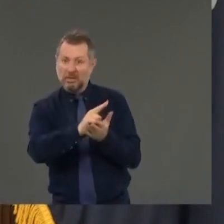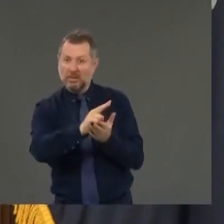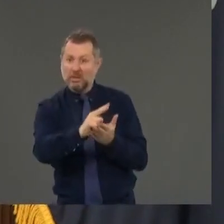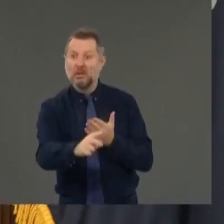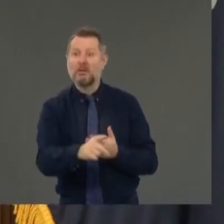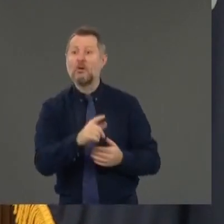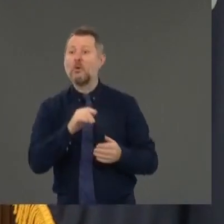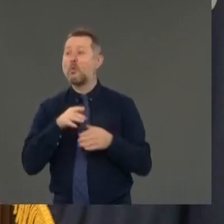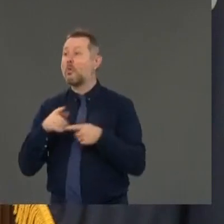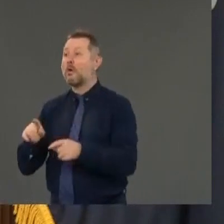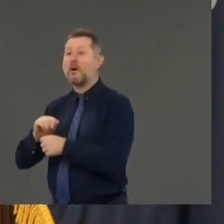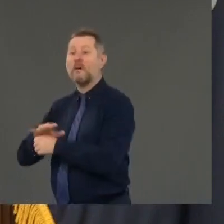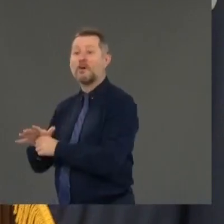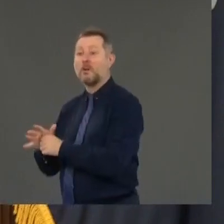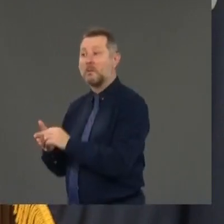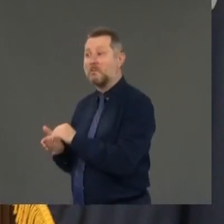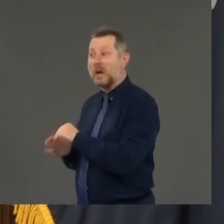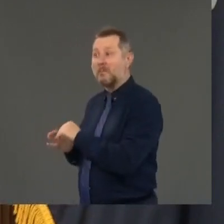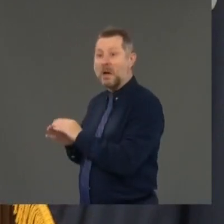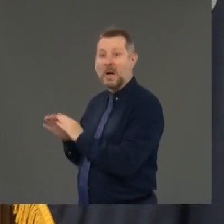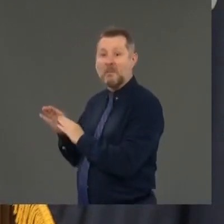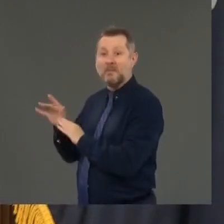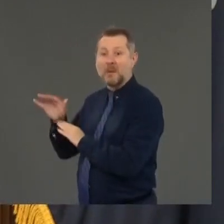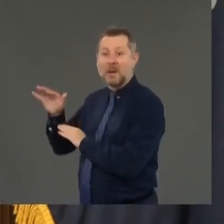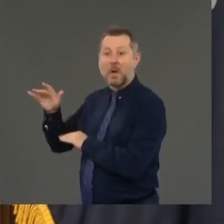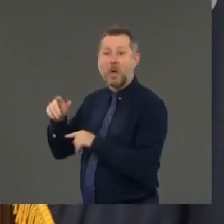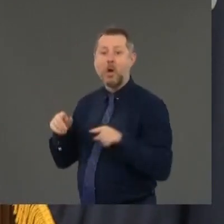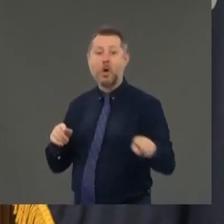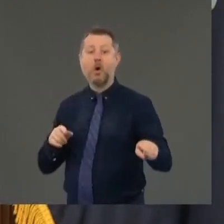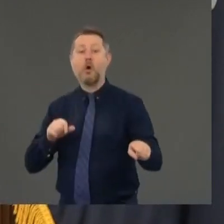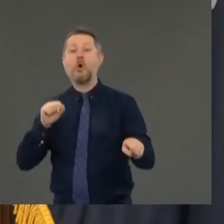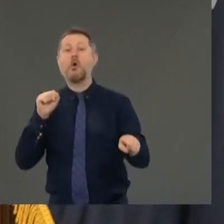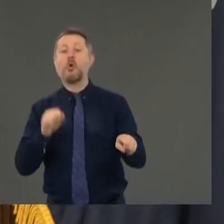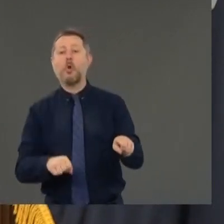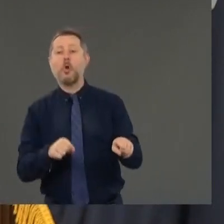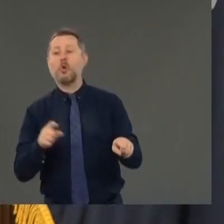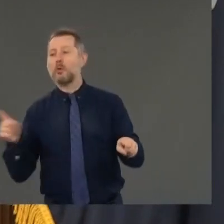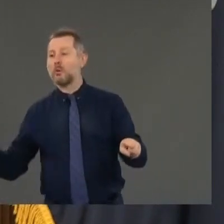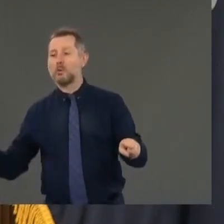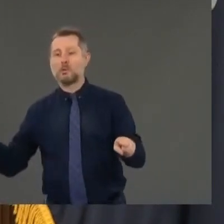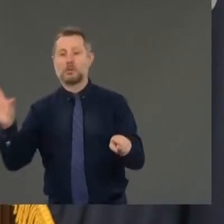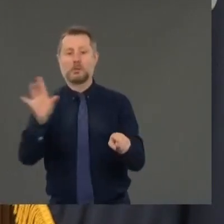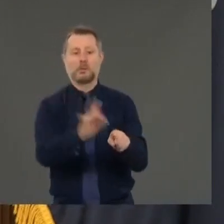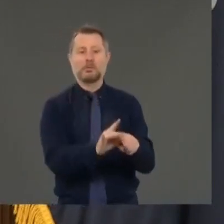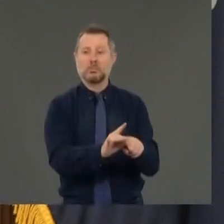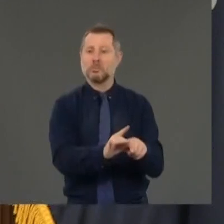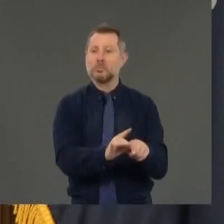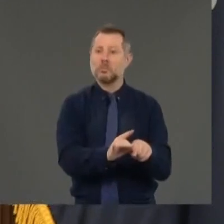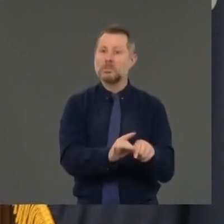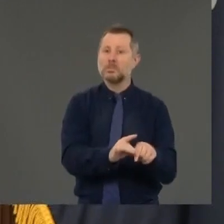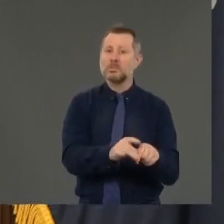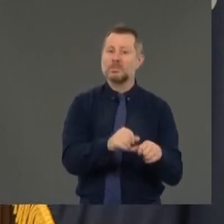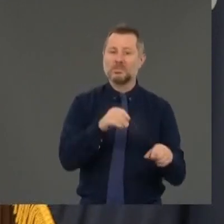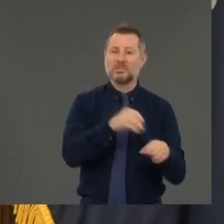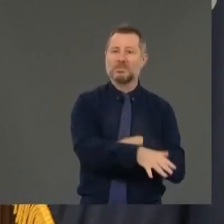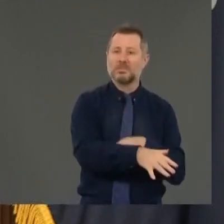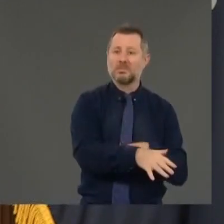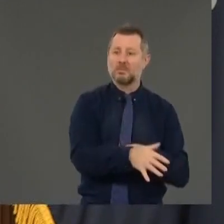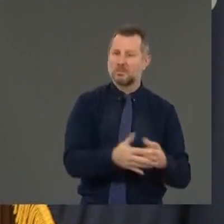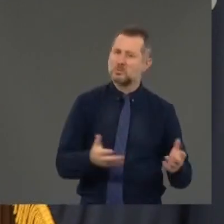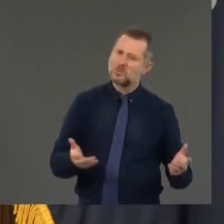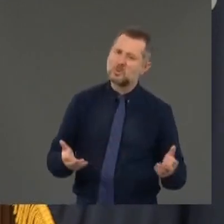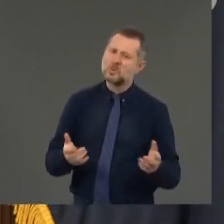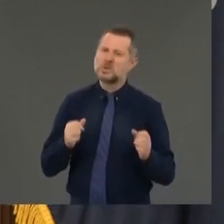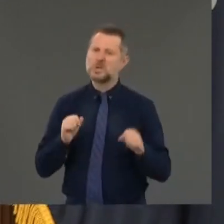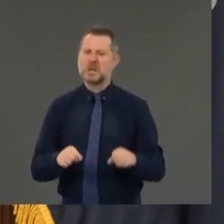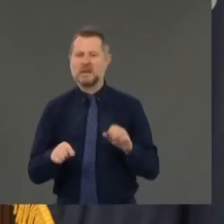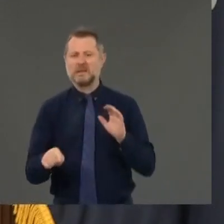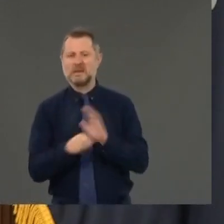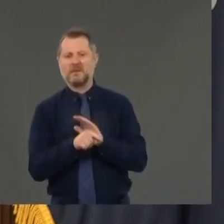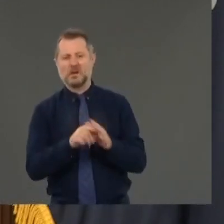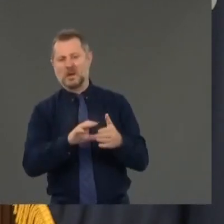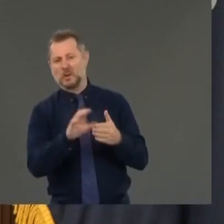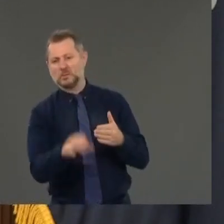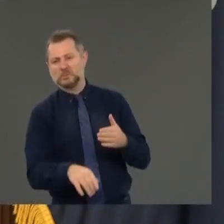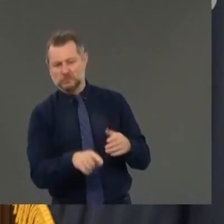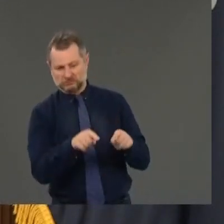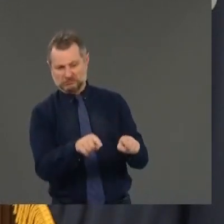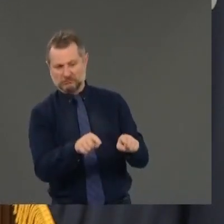BED FOR TWO WEEKS AND THEY ARE